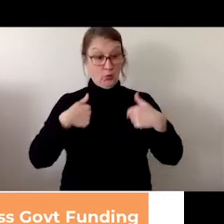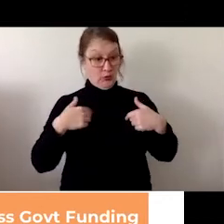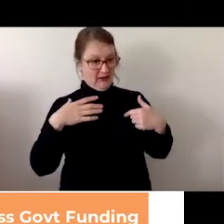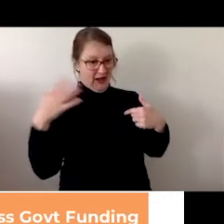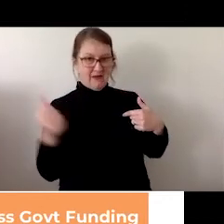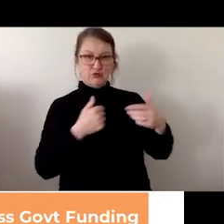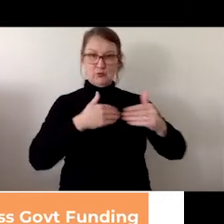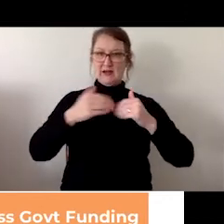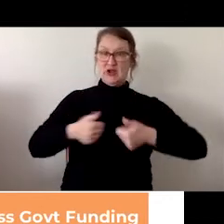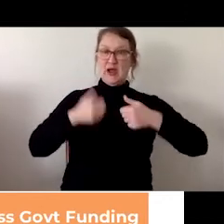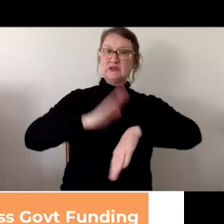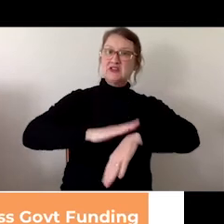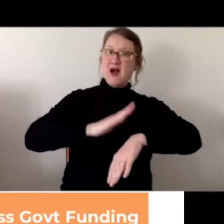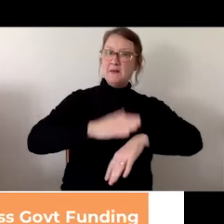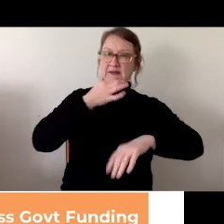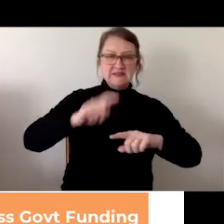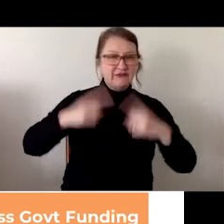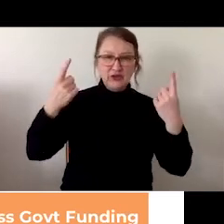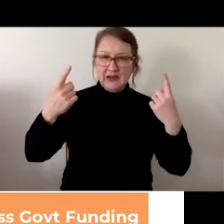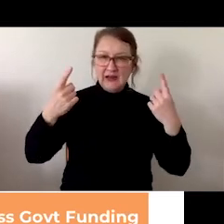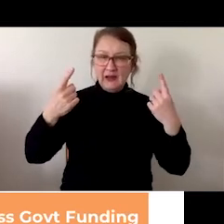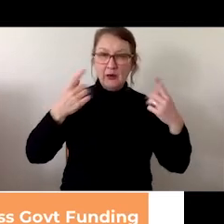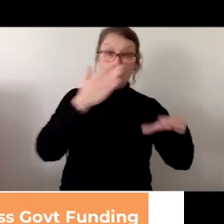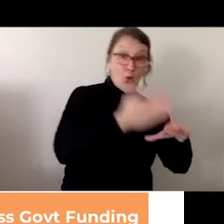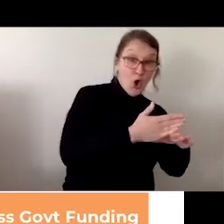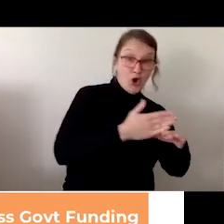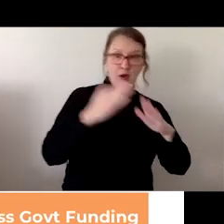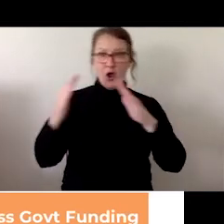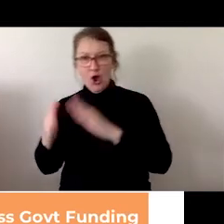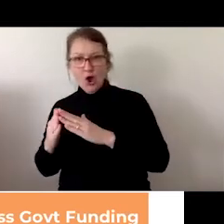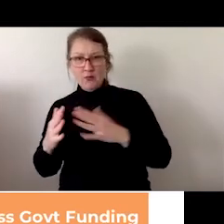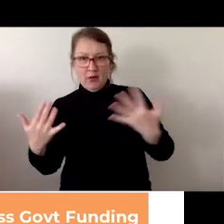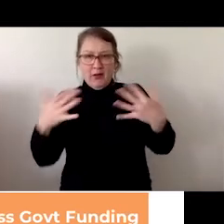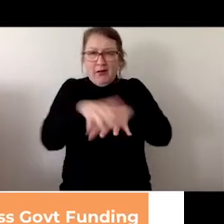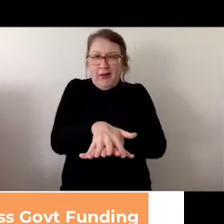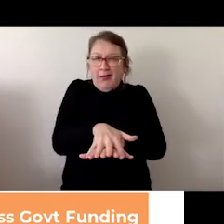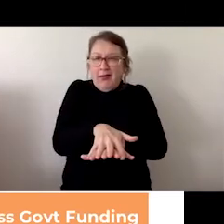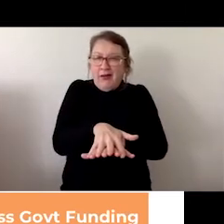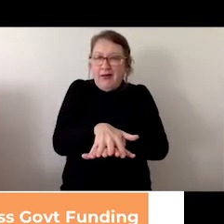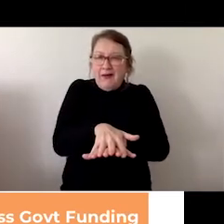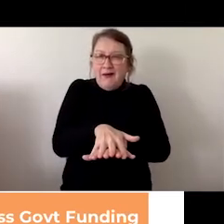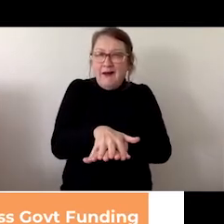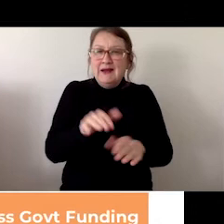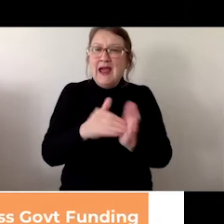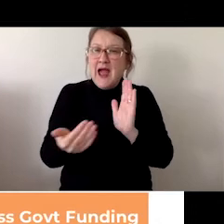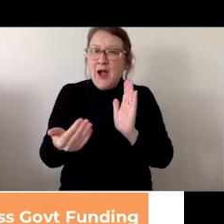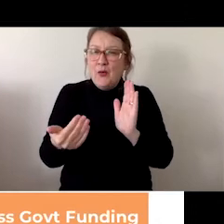boundary-lessness of work at home is going to become just the way we